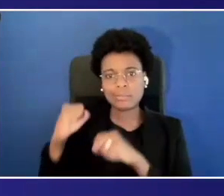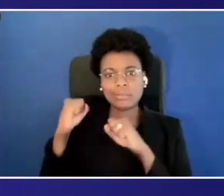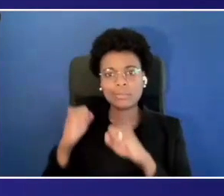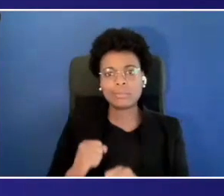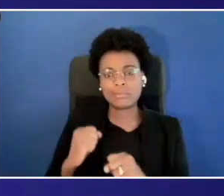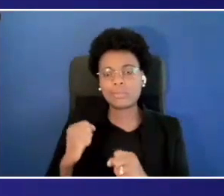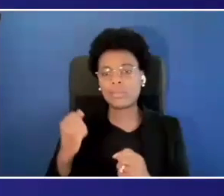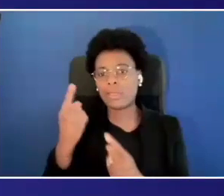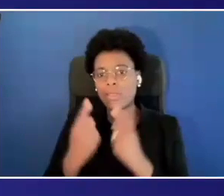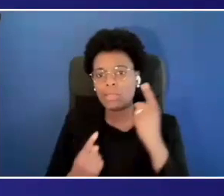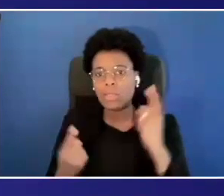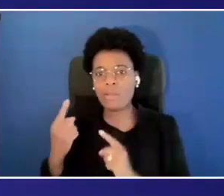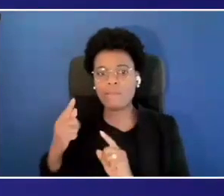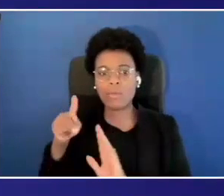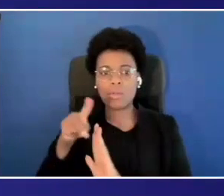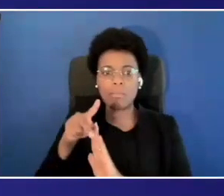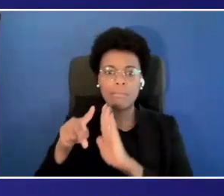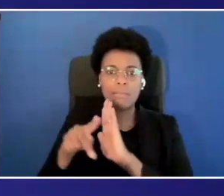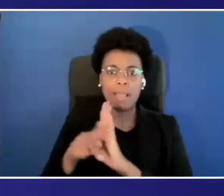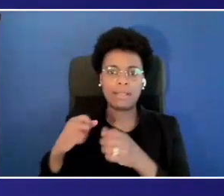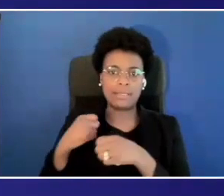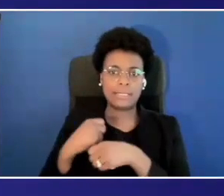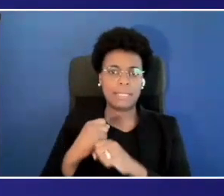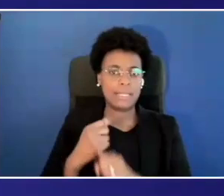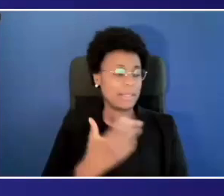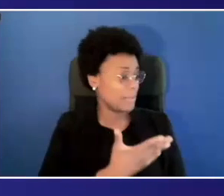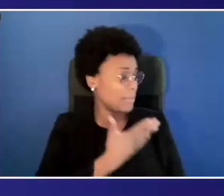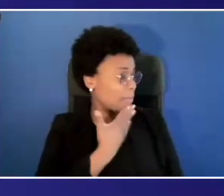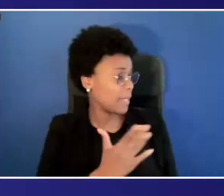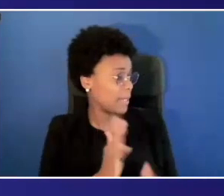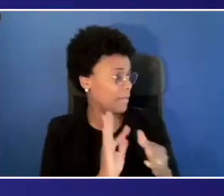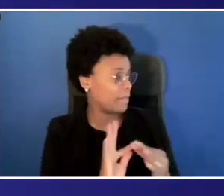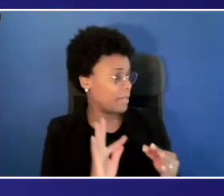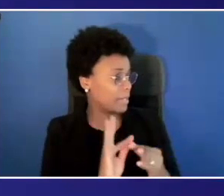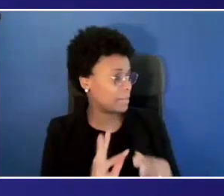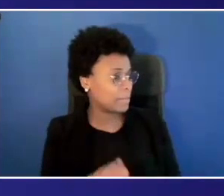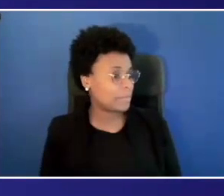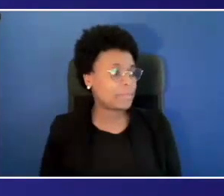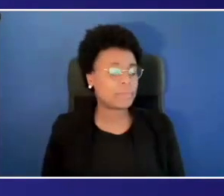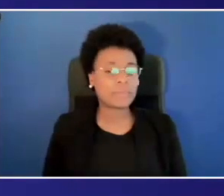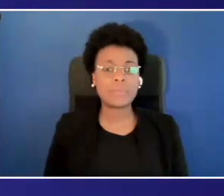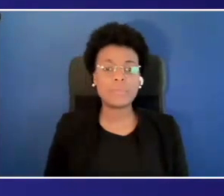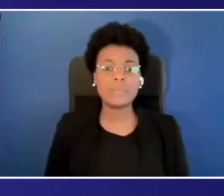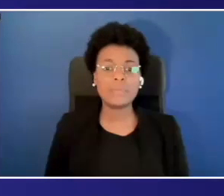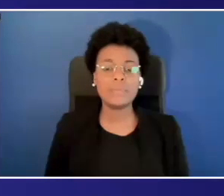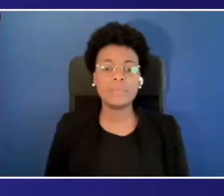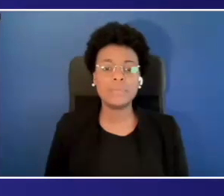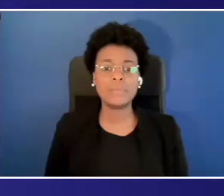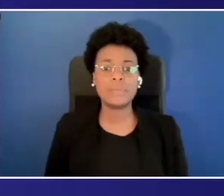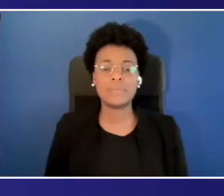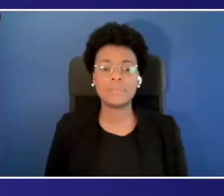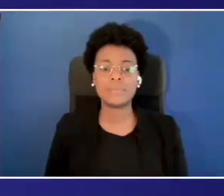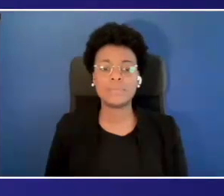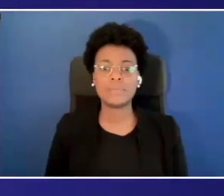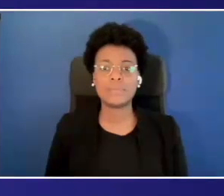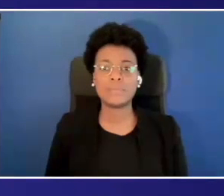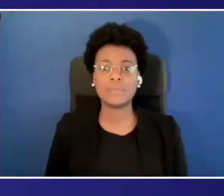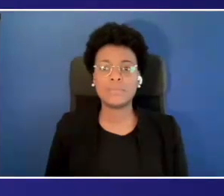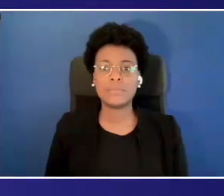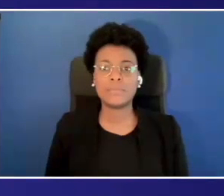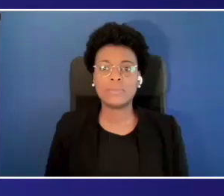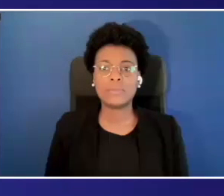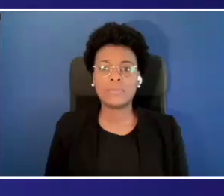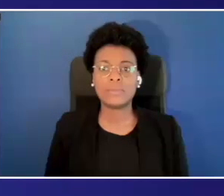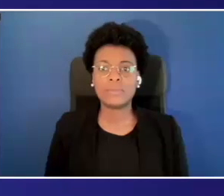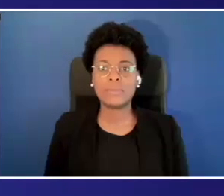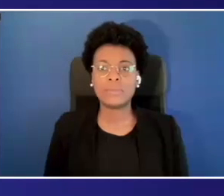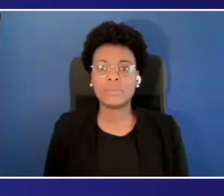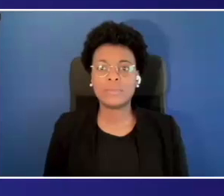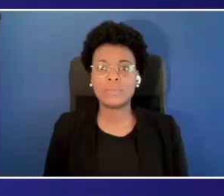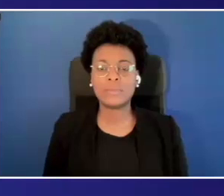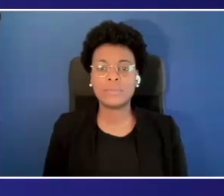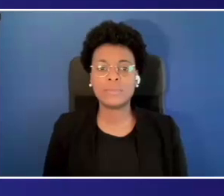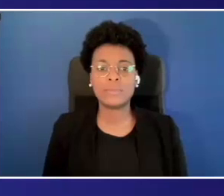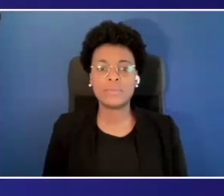Thank you for your comment.